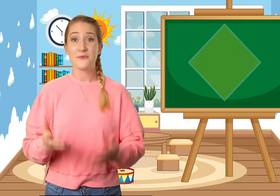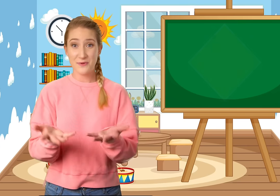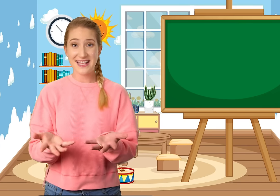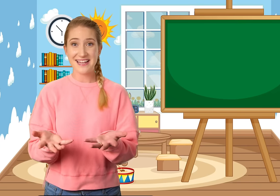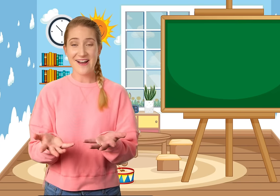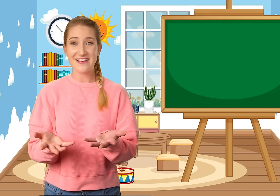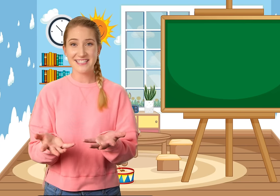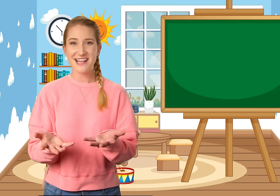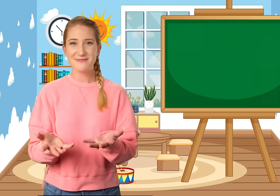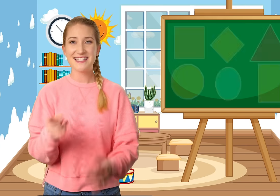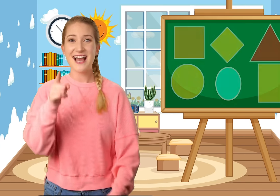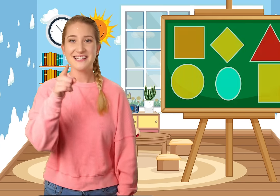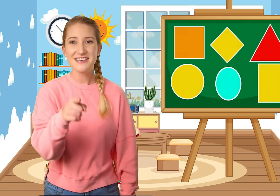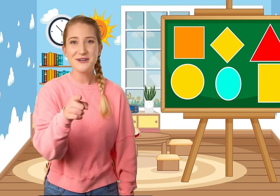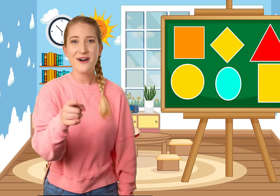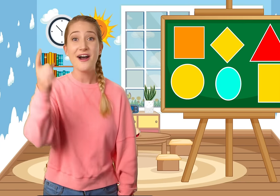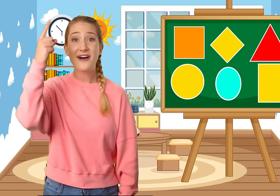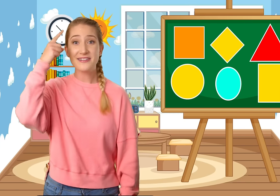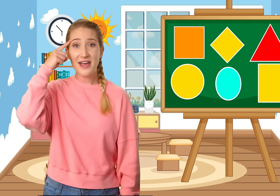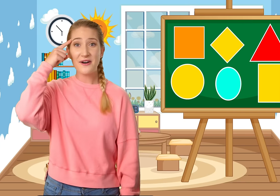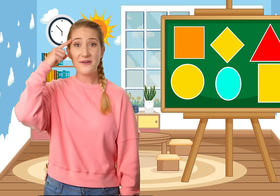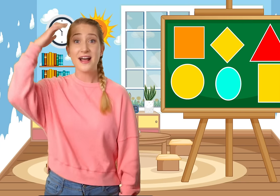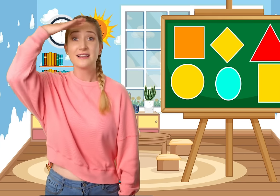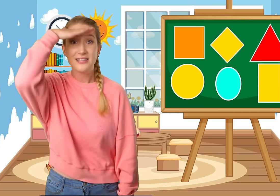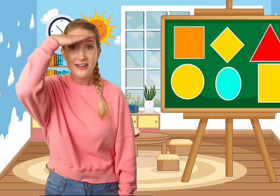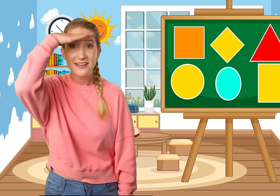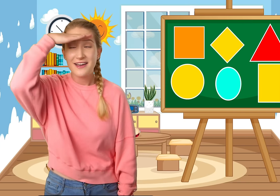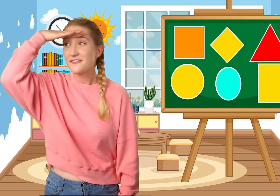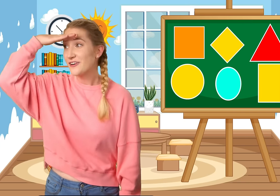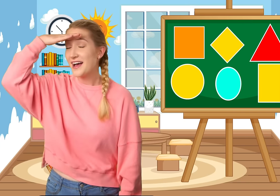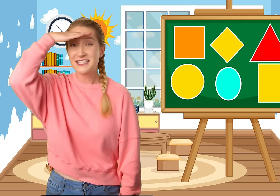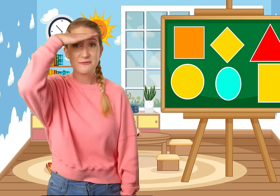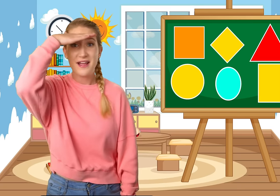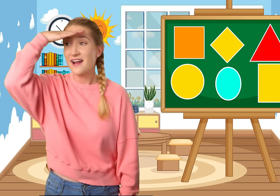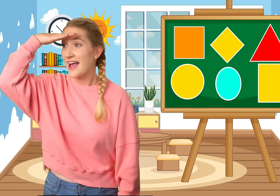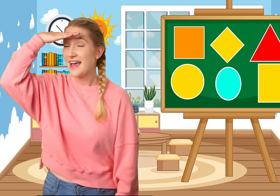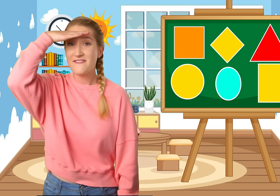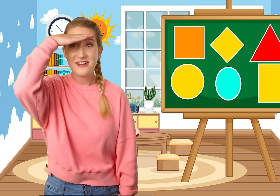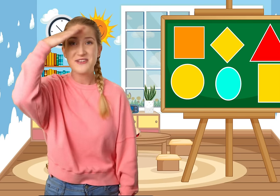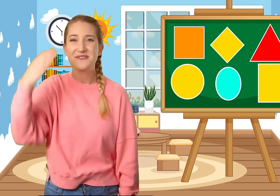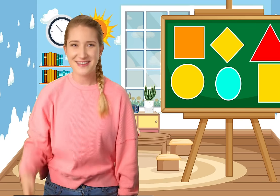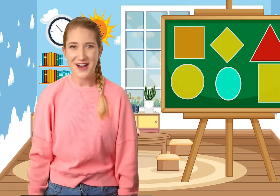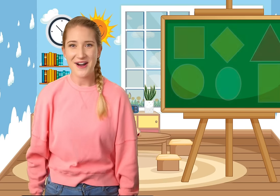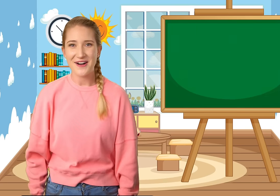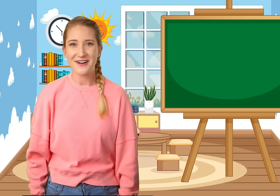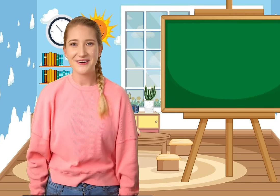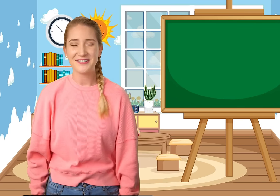We are the shapes that you all know. Look! For us wherever you go.